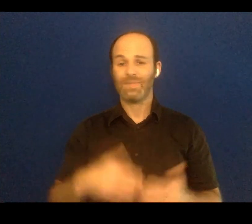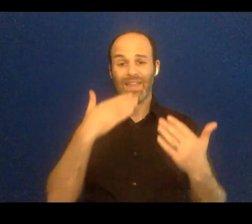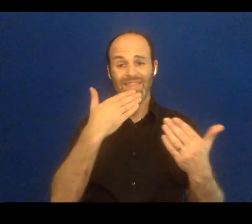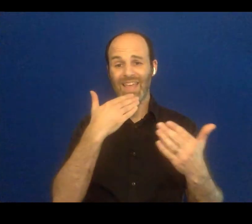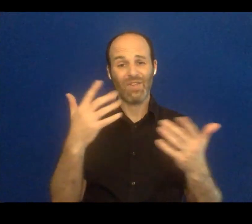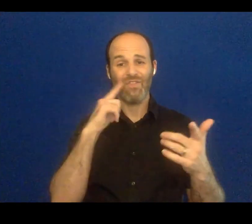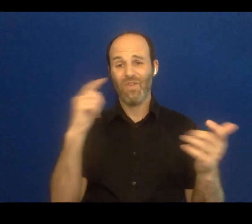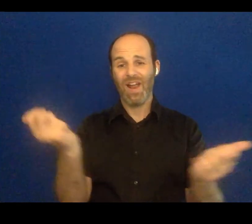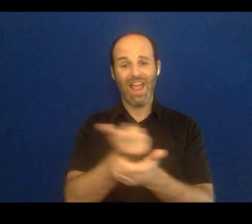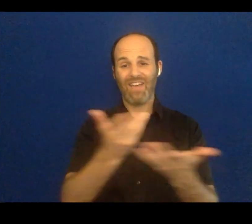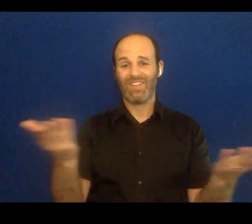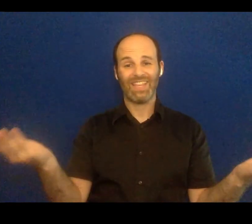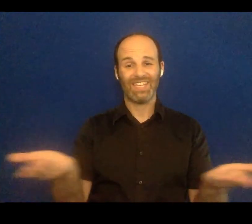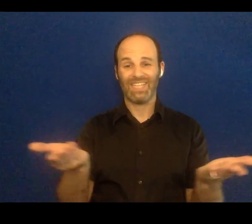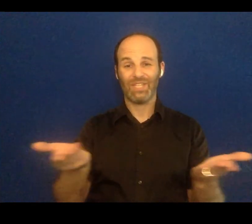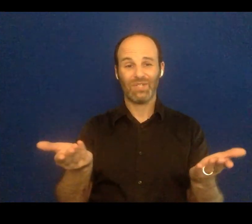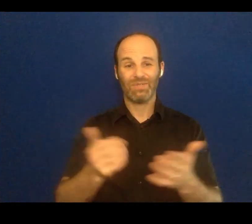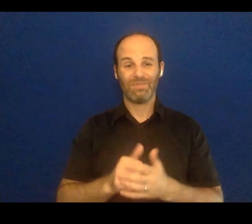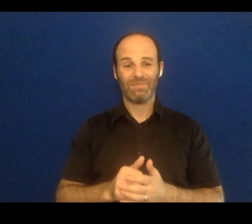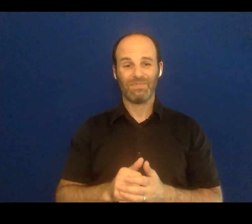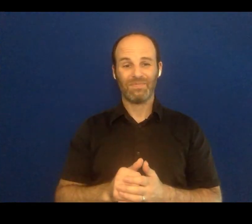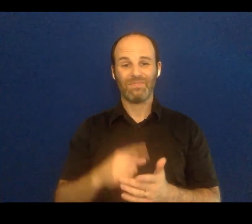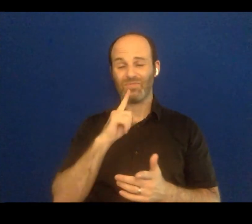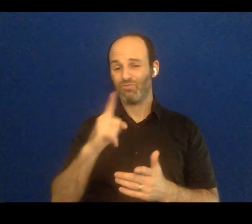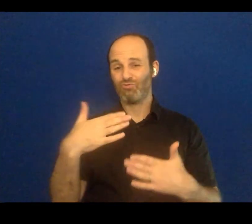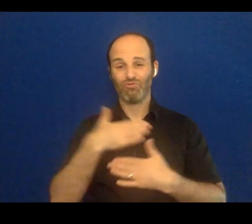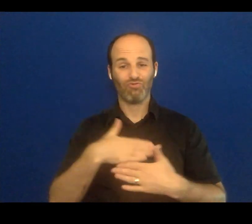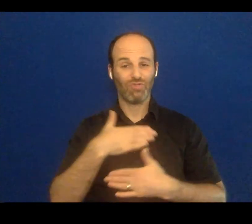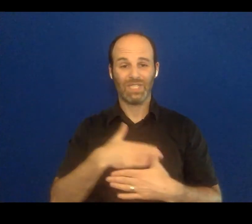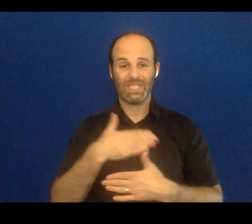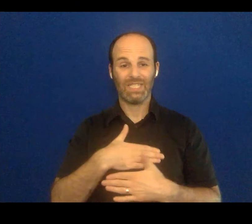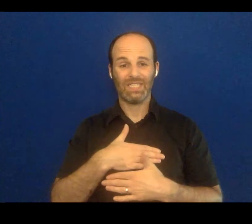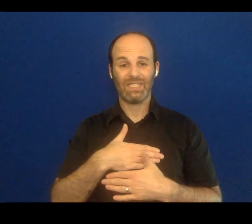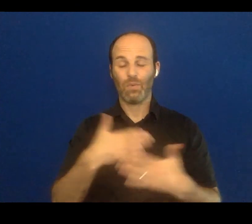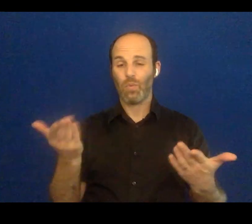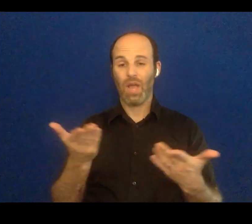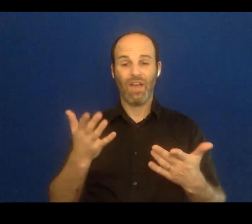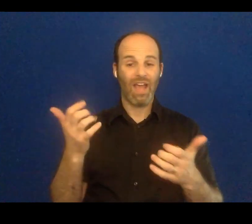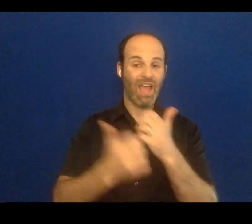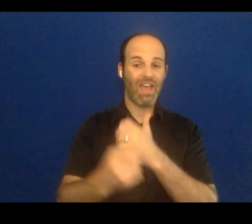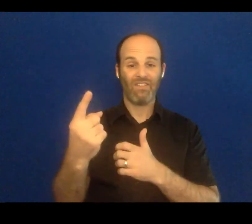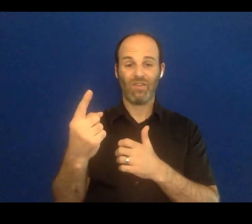THANK YOU FOR EVERYTHING HERE. I REALLY ENJOYED WHAT EVERYONE